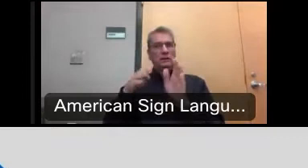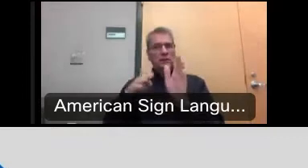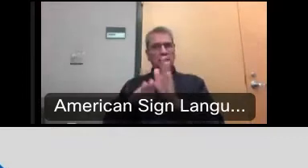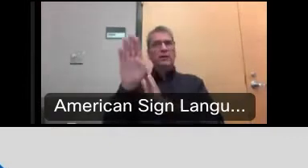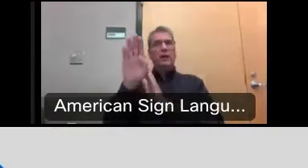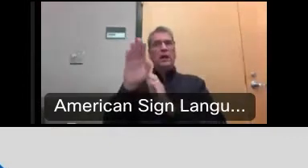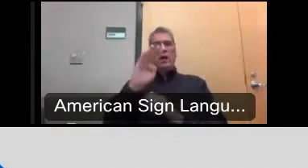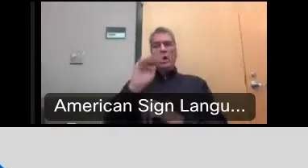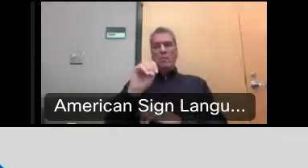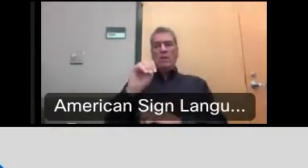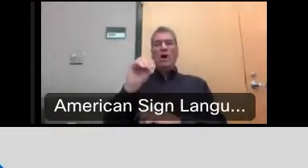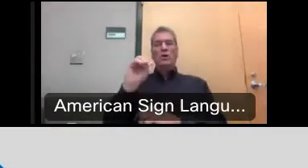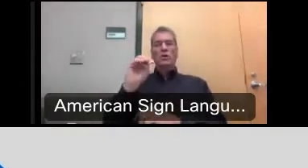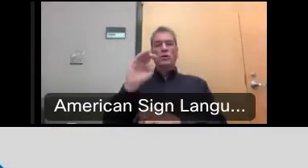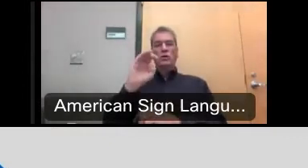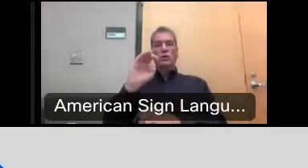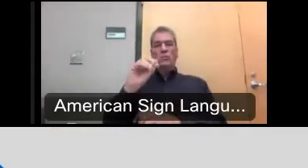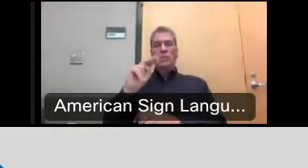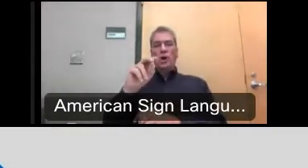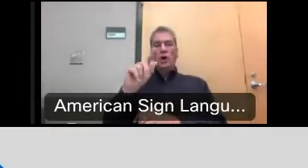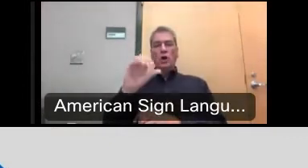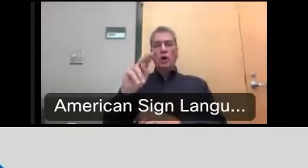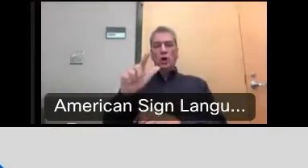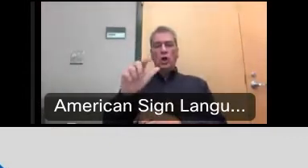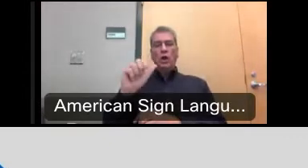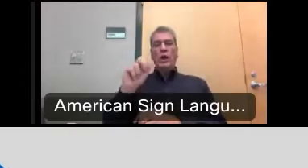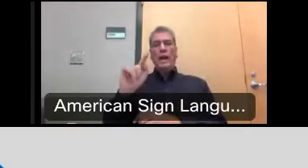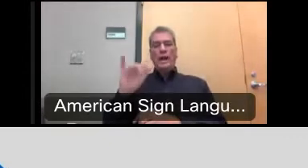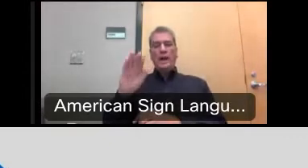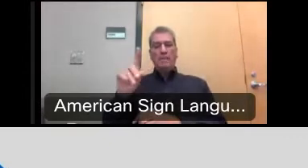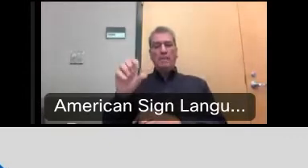antibodies where initially, I don't know, people weren't necessarily all that thrilled